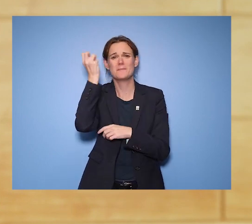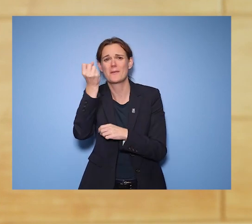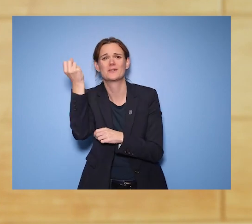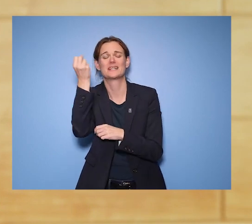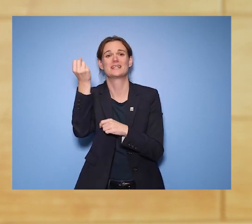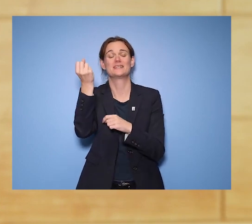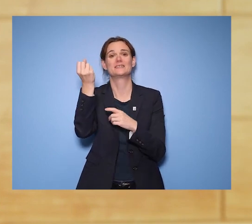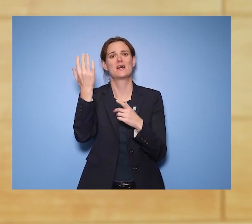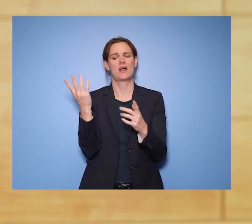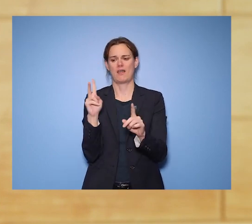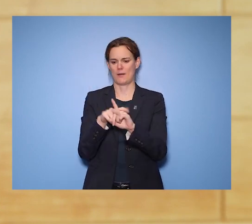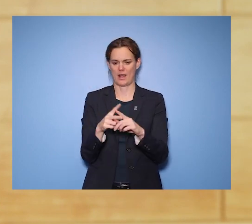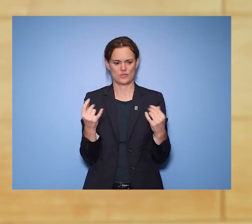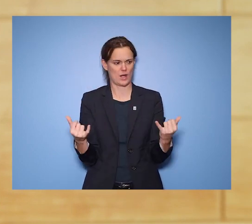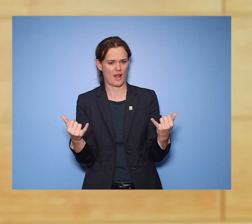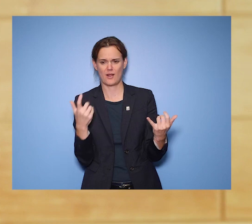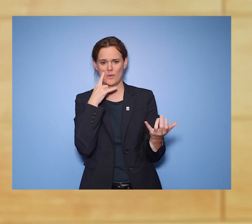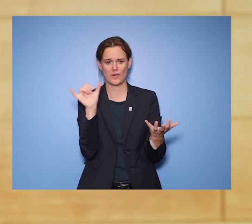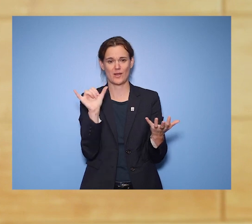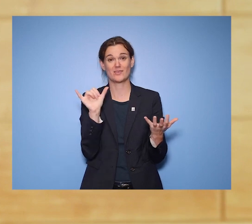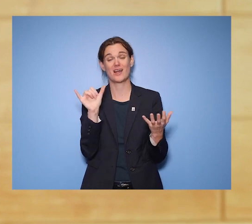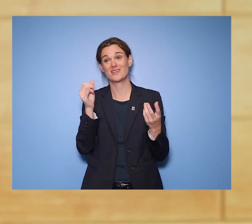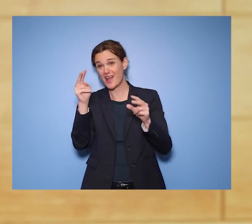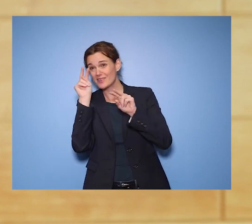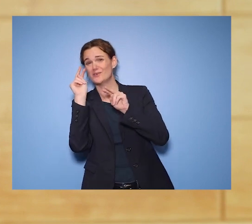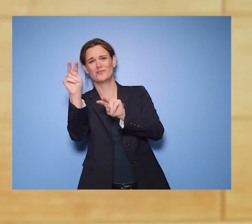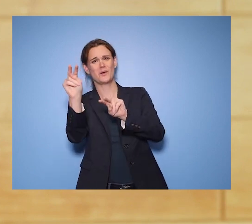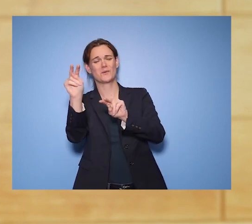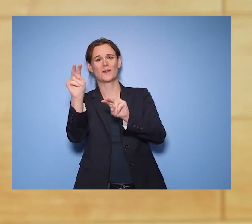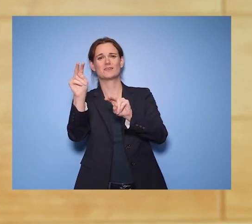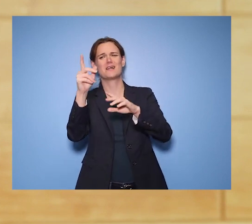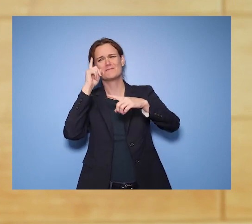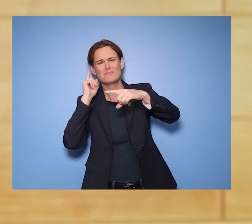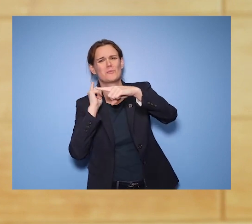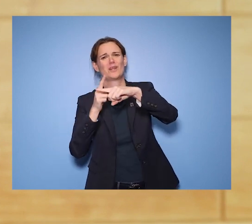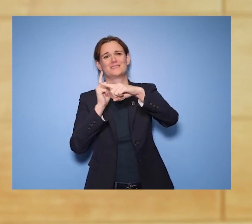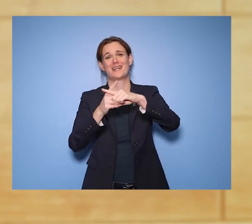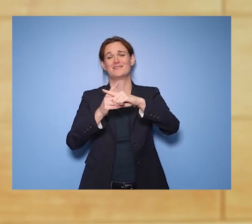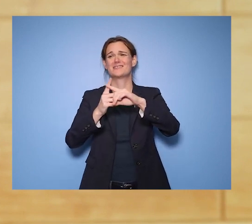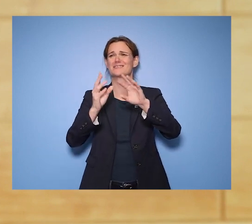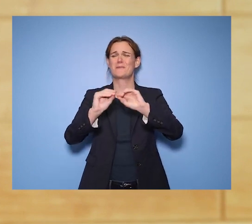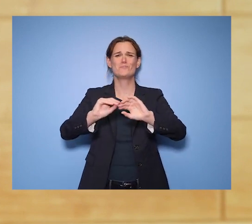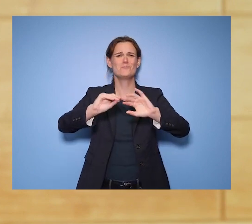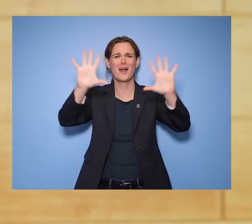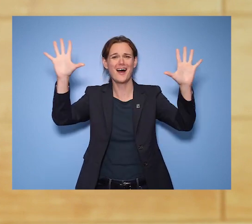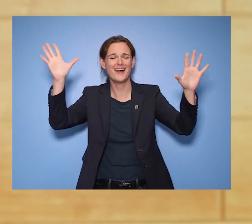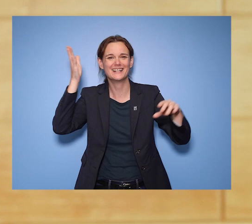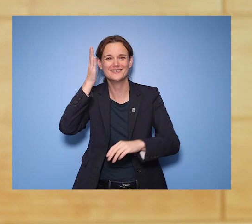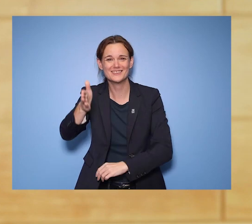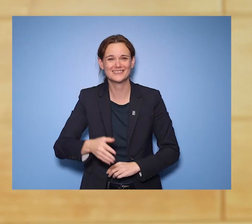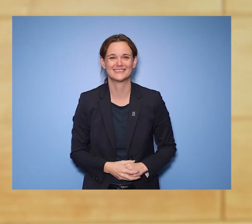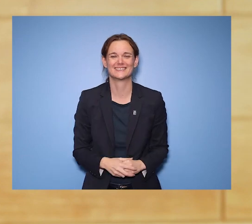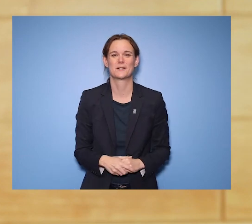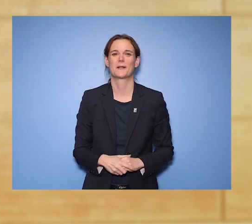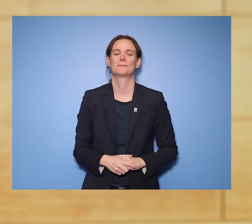has impacted where we are today and we're going to look forward, looking forward with optimism towards a bright, bright future. Now let me